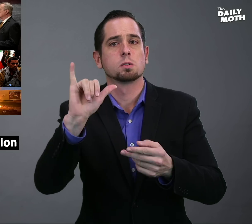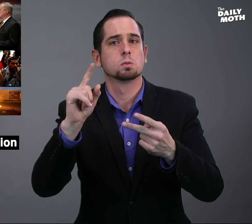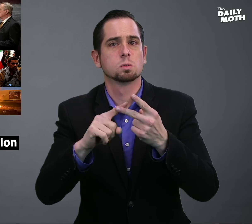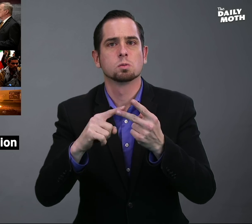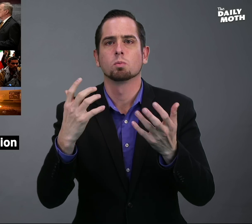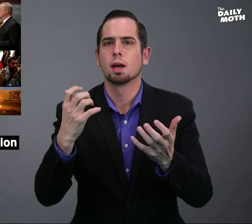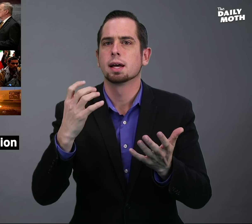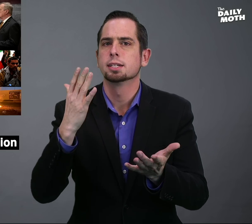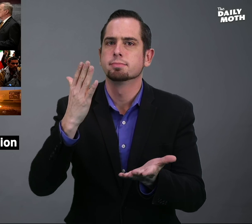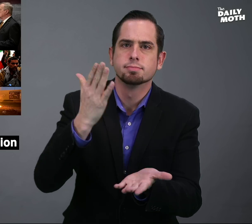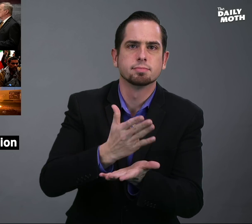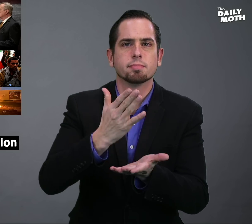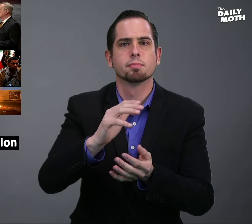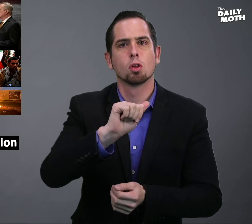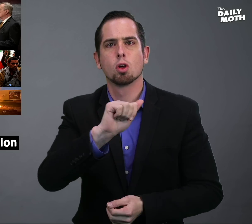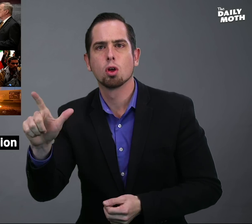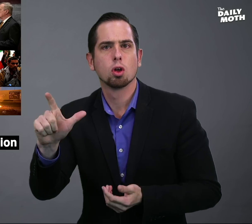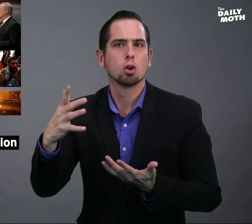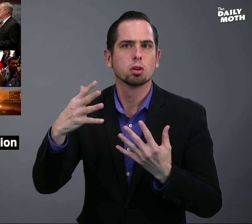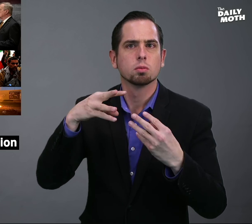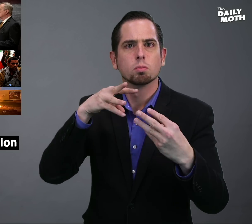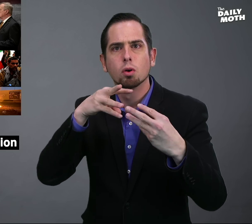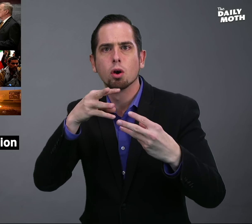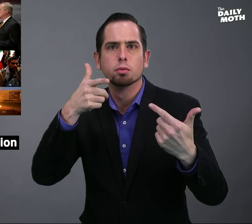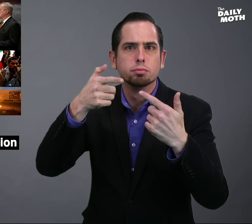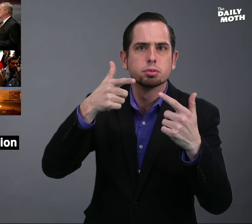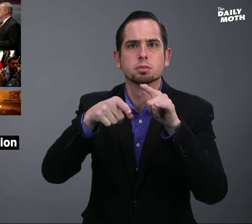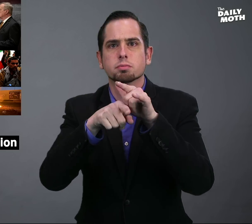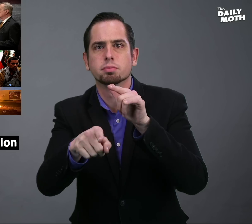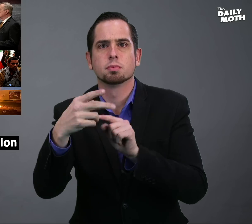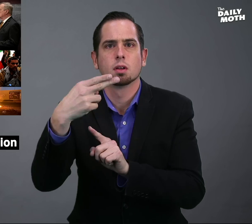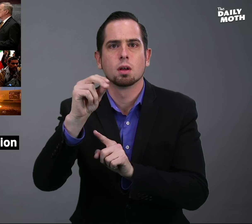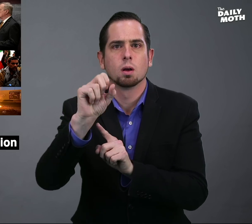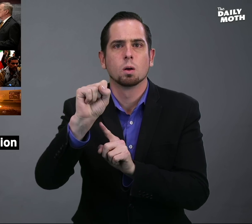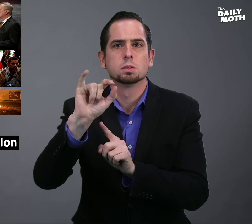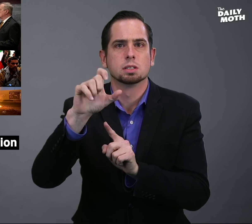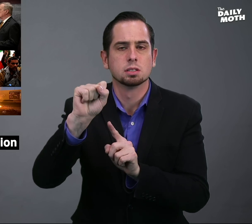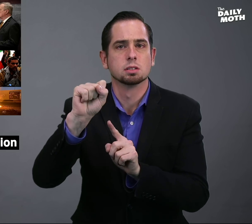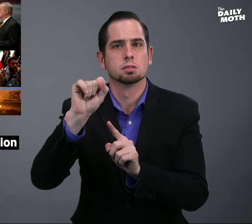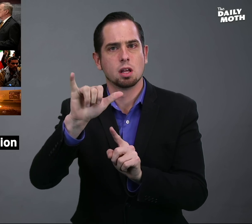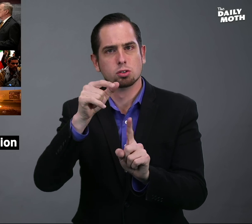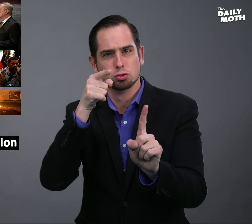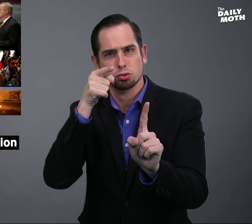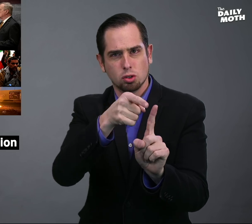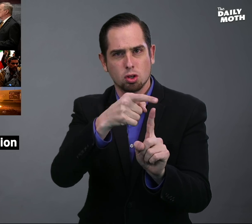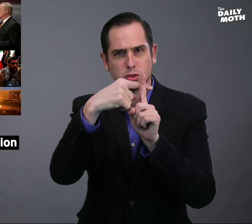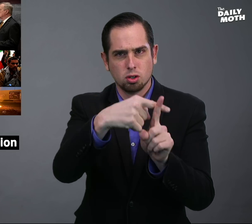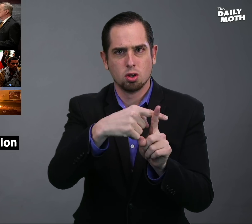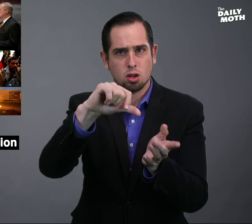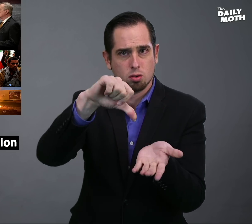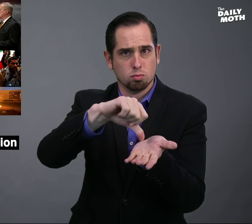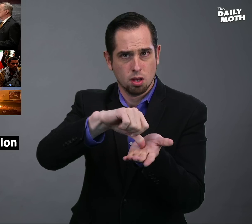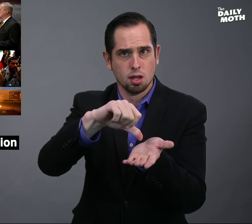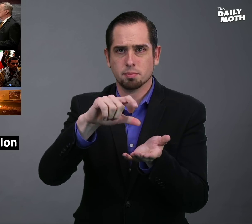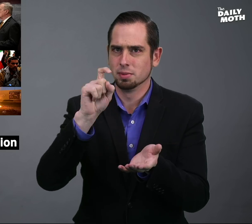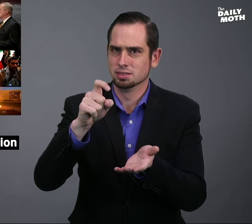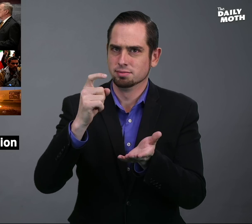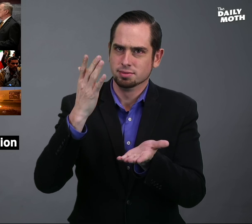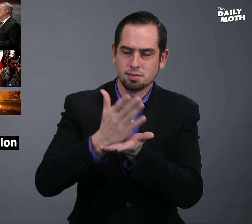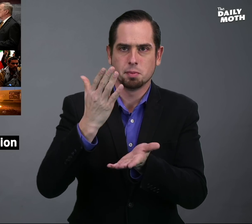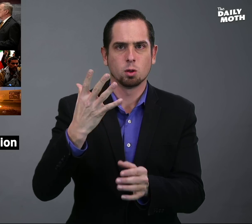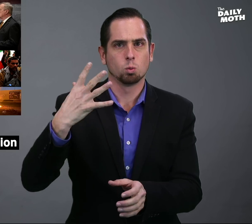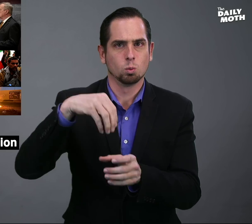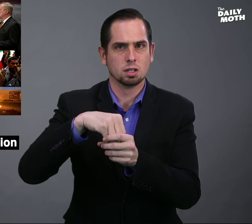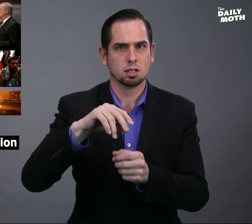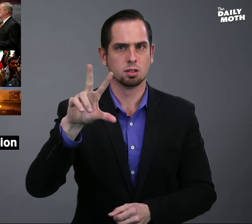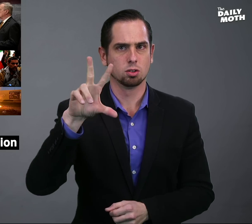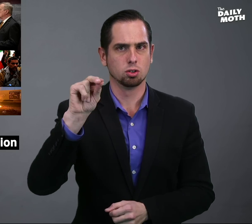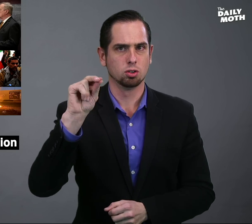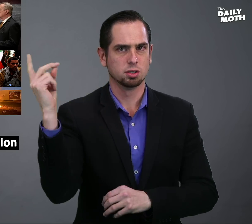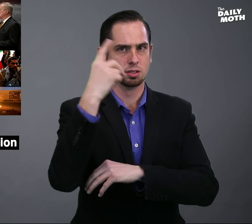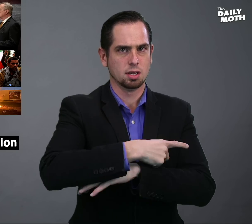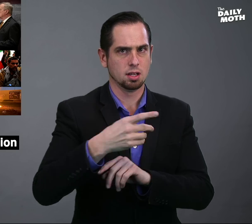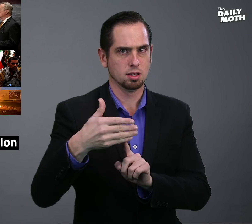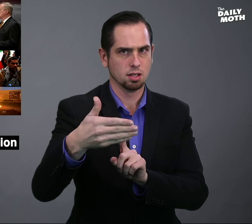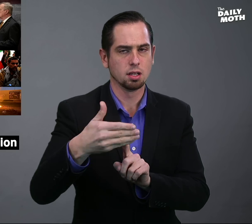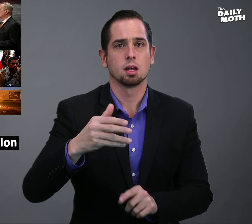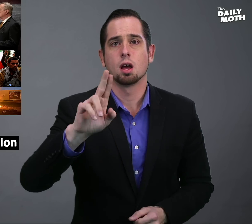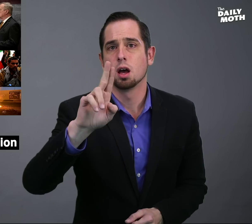and to cease all hostilities targeting Iran within 30 days